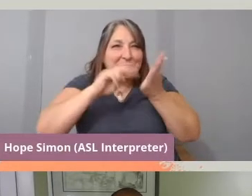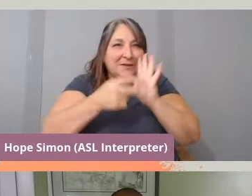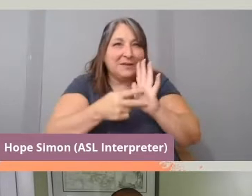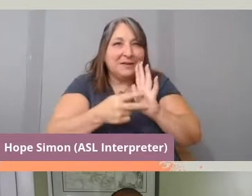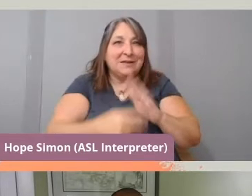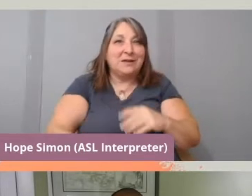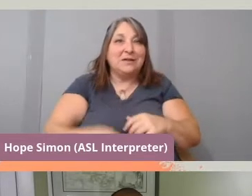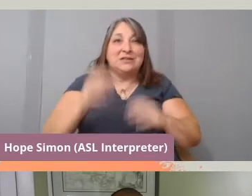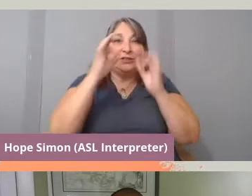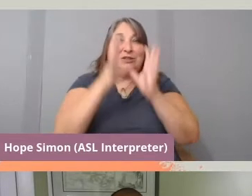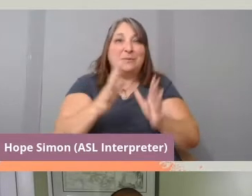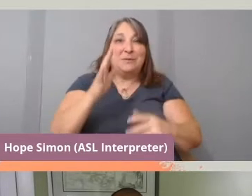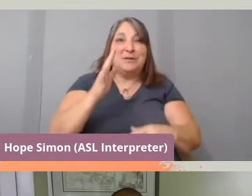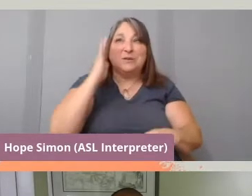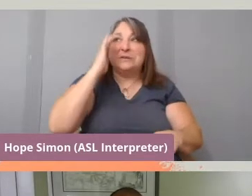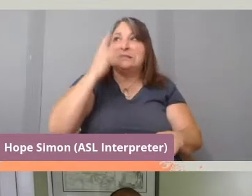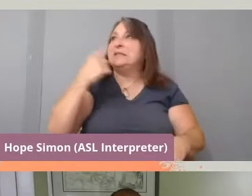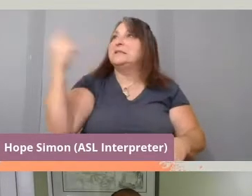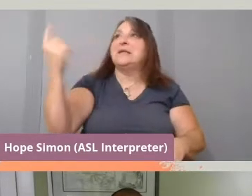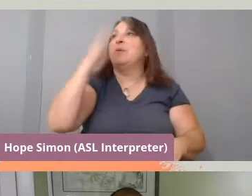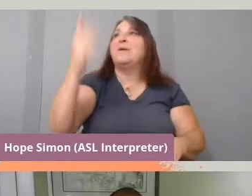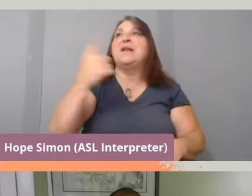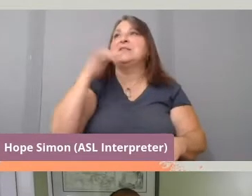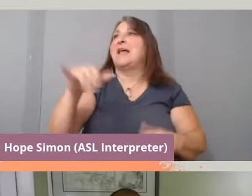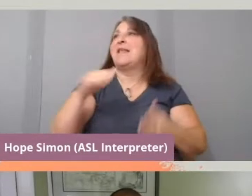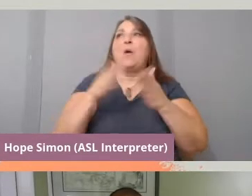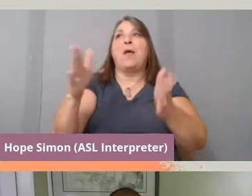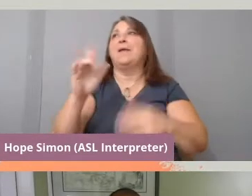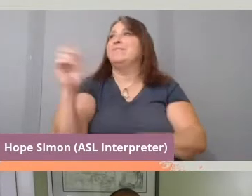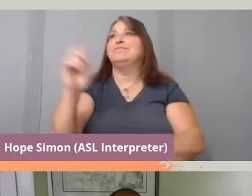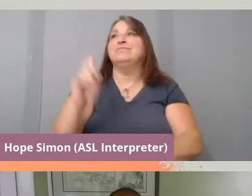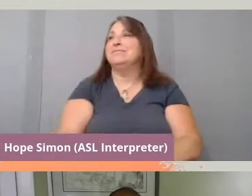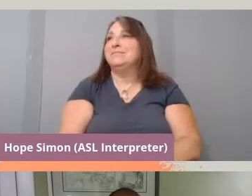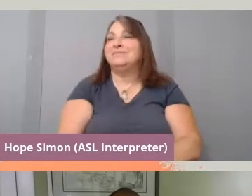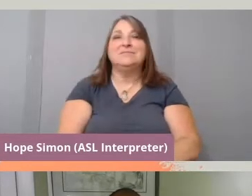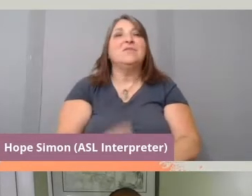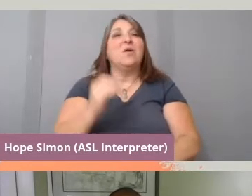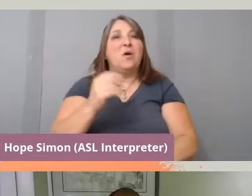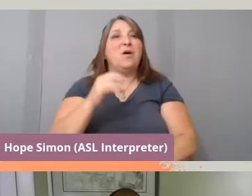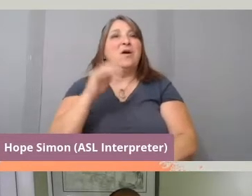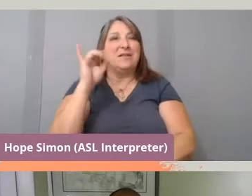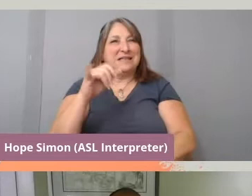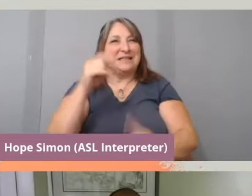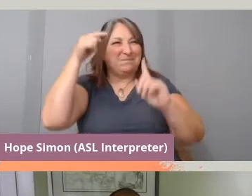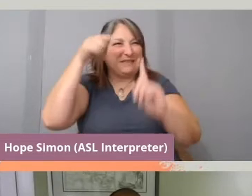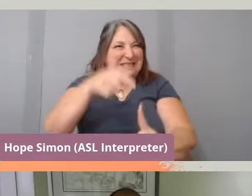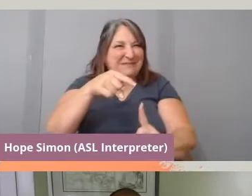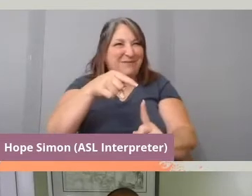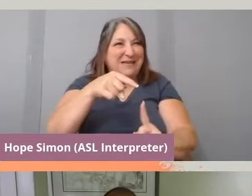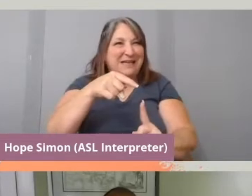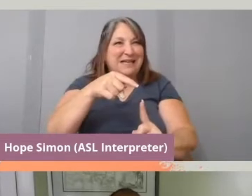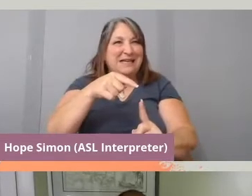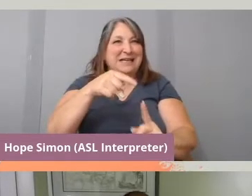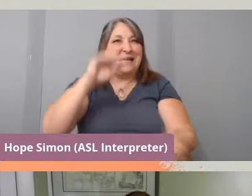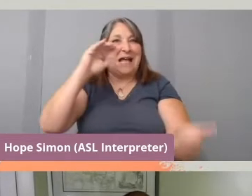you know, someone would never say this in this way, or, you know, this is like very specific metaphor that they mean.